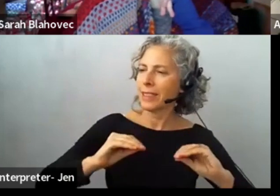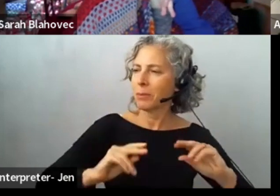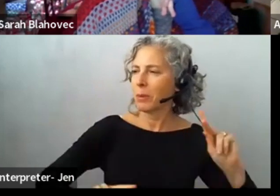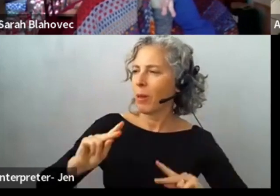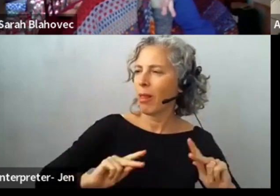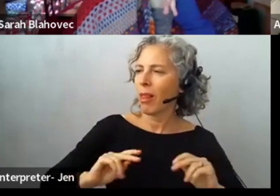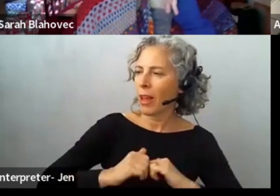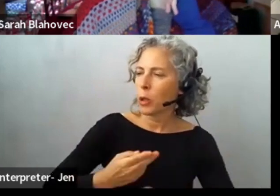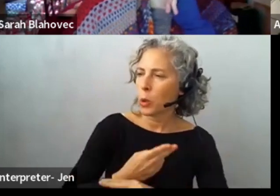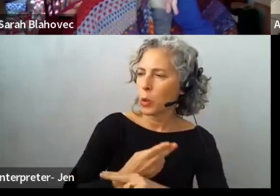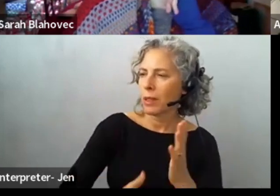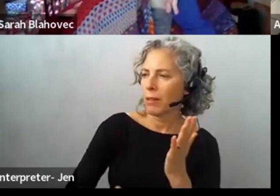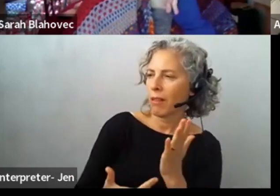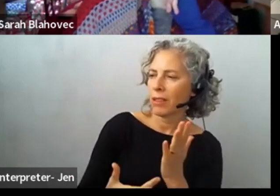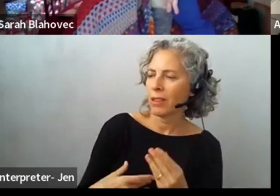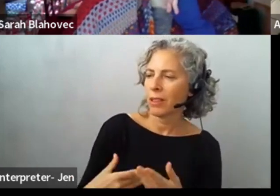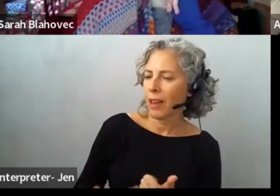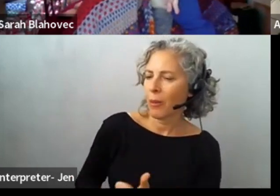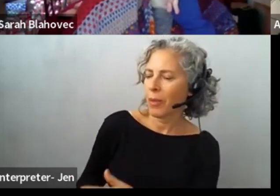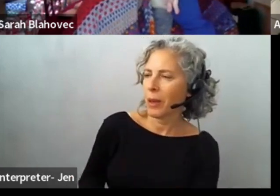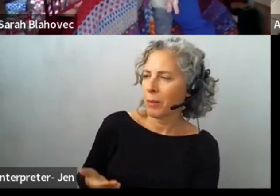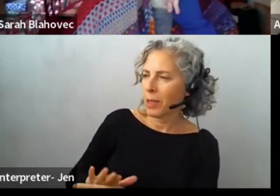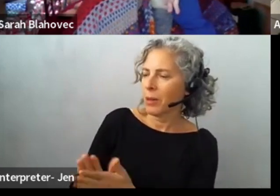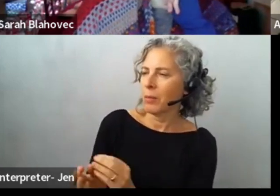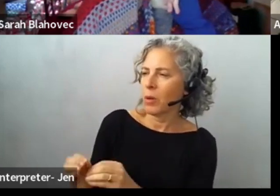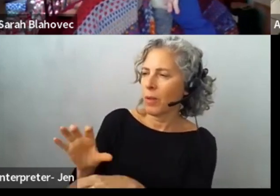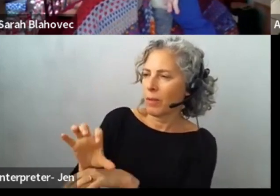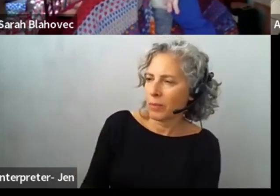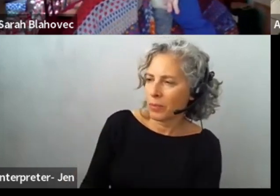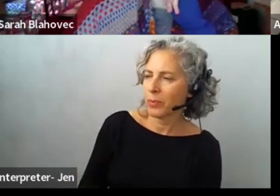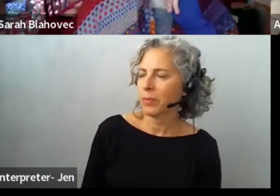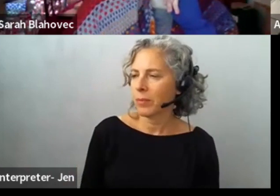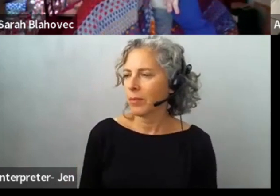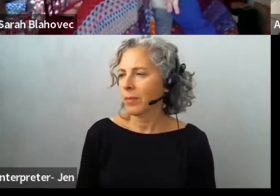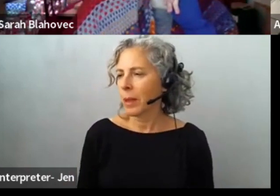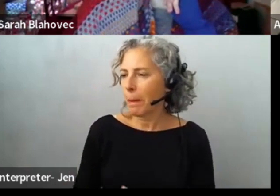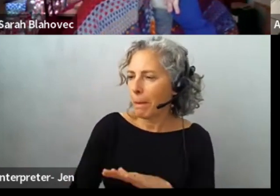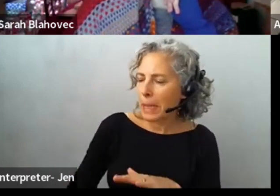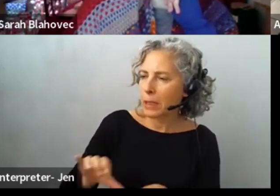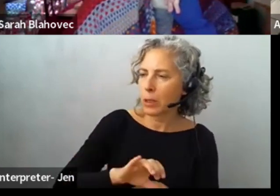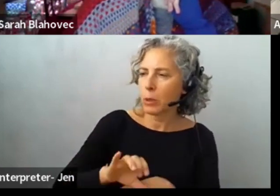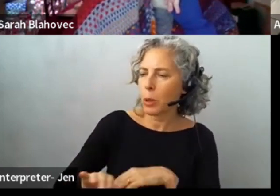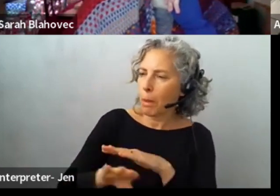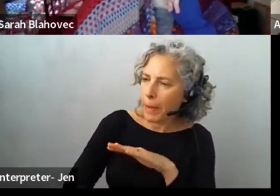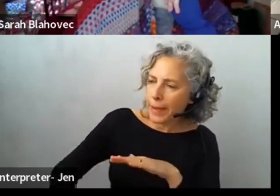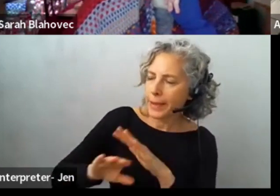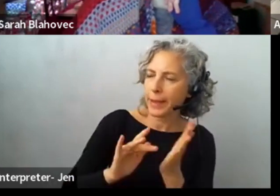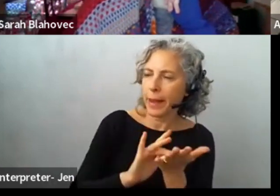how to use technology as a way to code you know, basic computers basic iPad and what